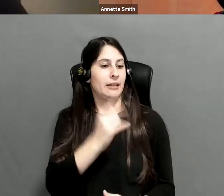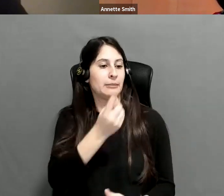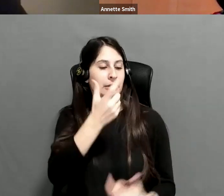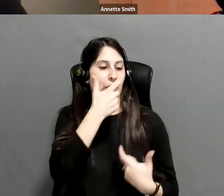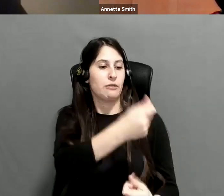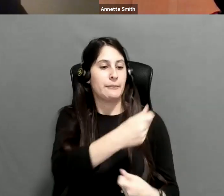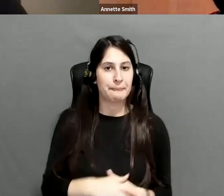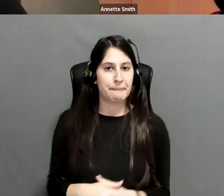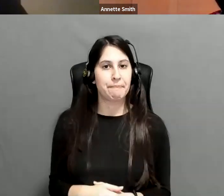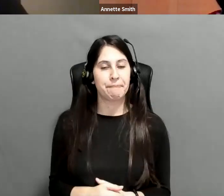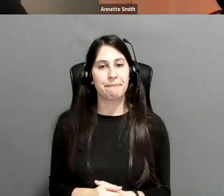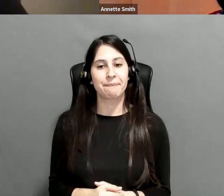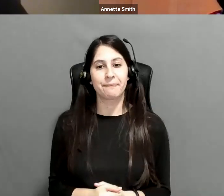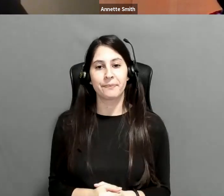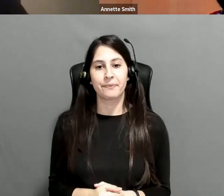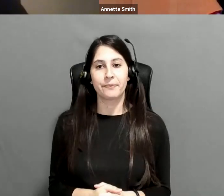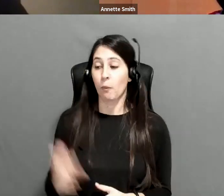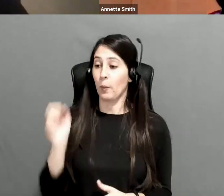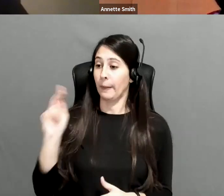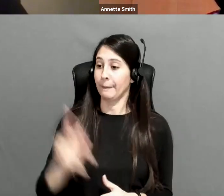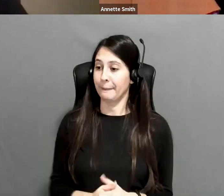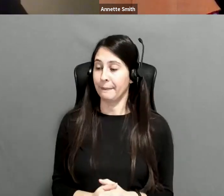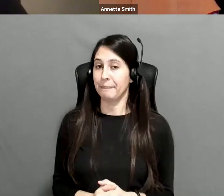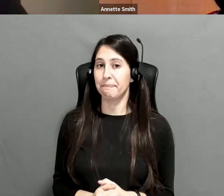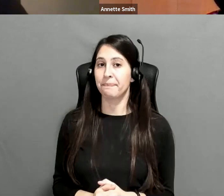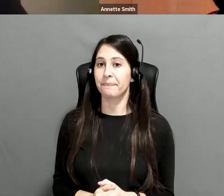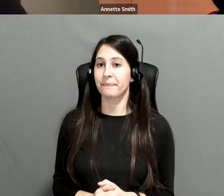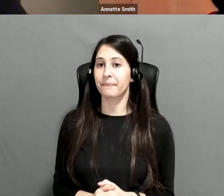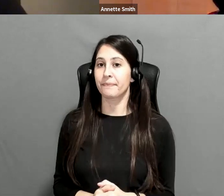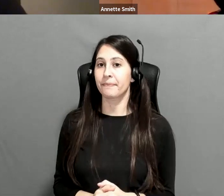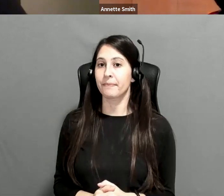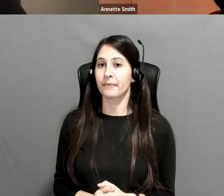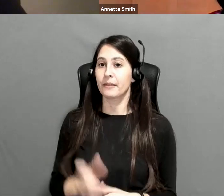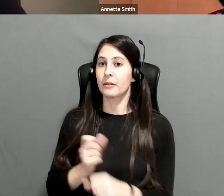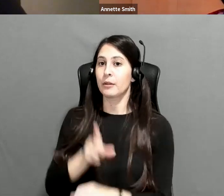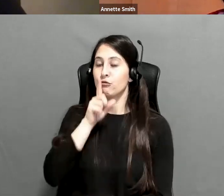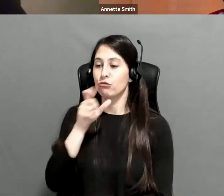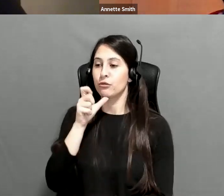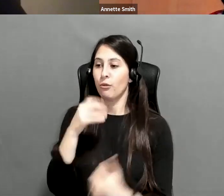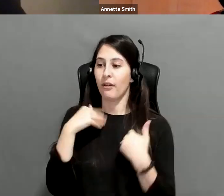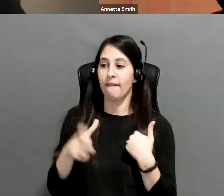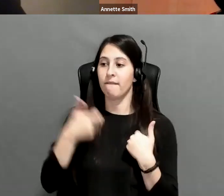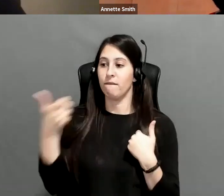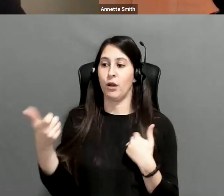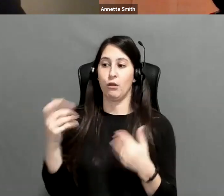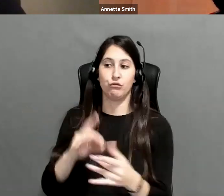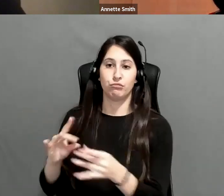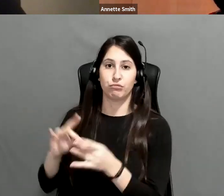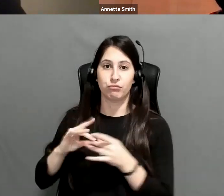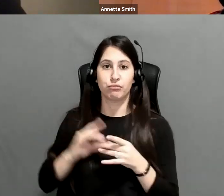size, eating disorders, so please feel free to connect with me if that is something you are interested in. Okay.